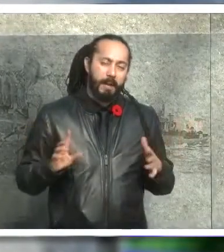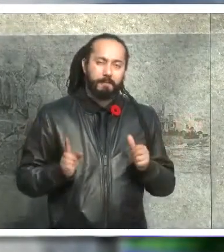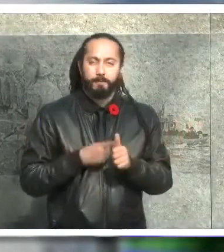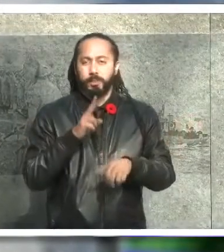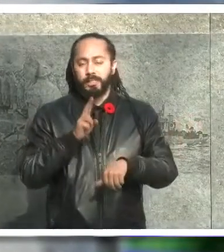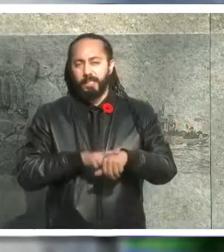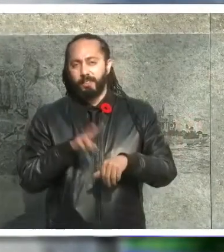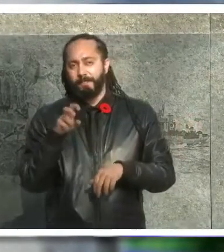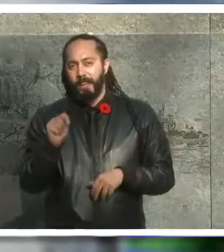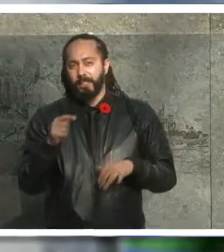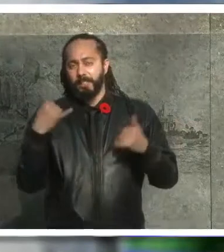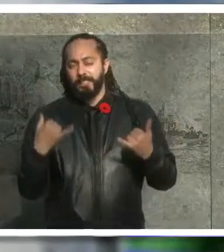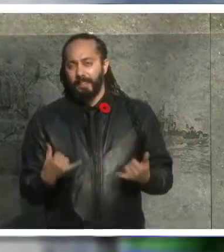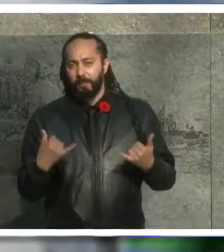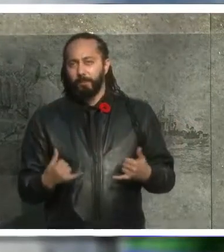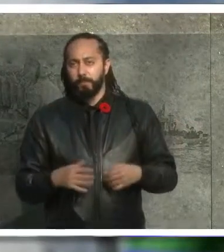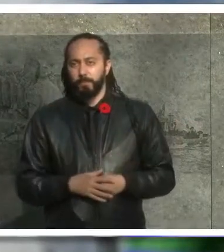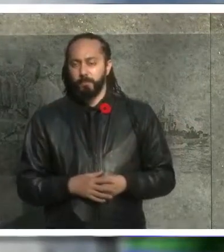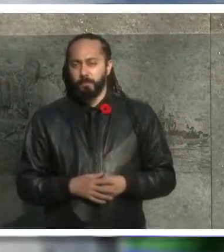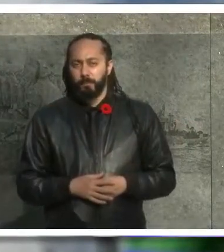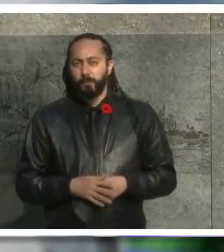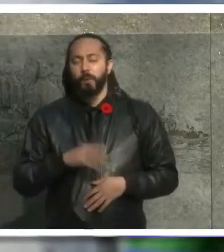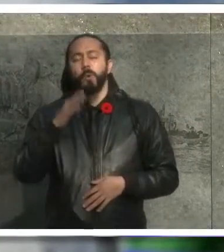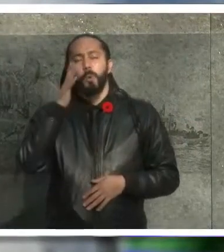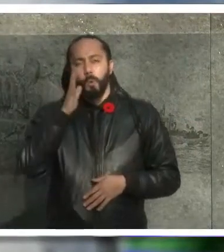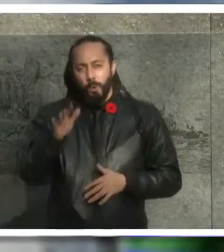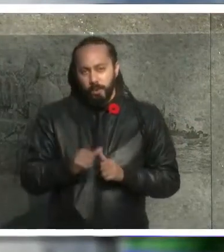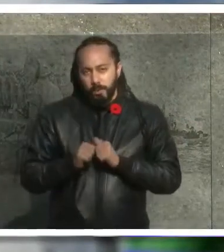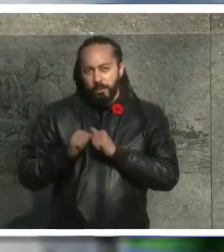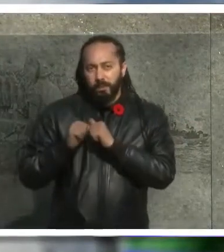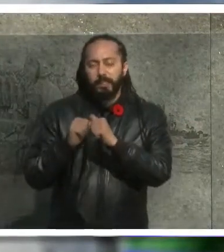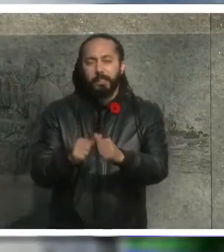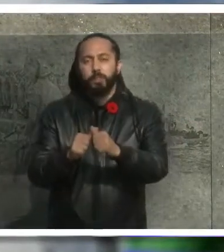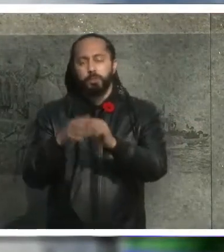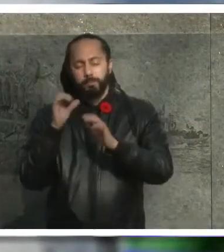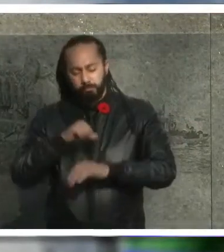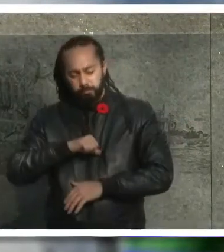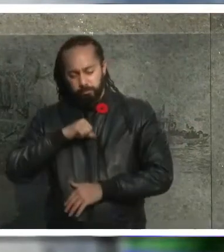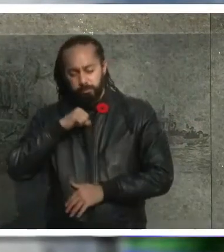Only to return home to have their veteran benefits denied, which is the pain that is